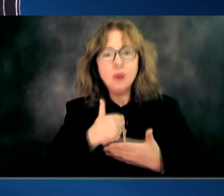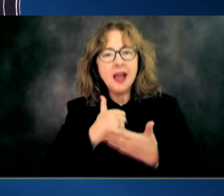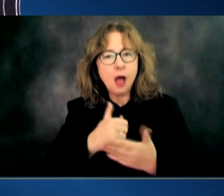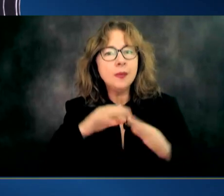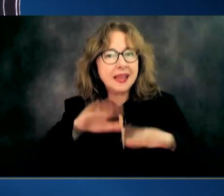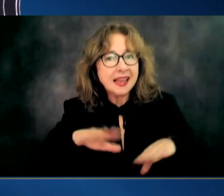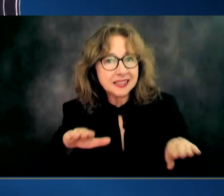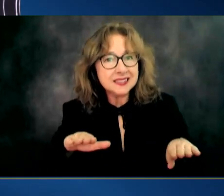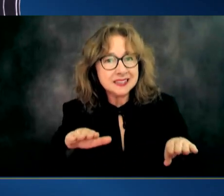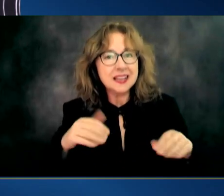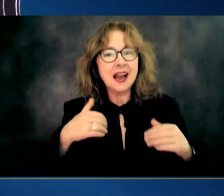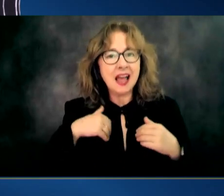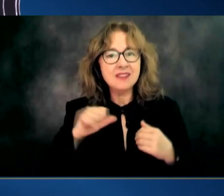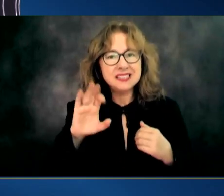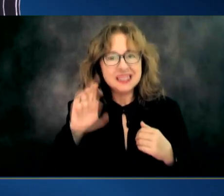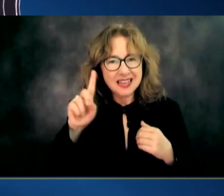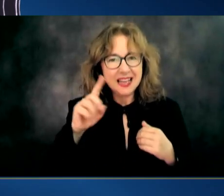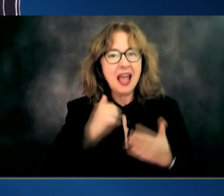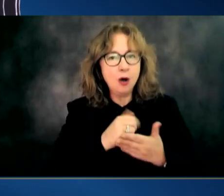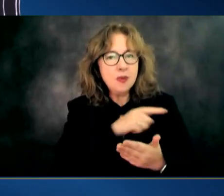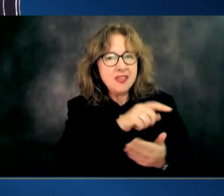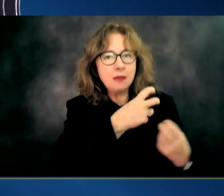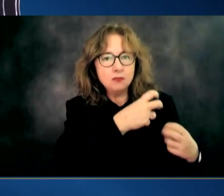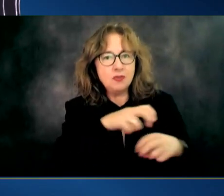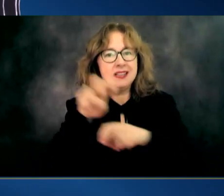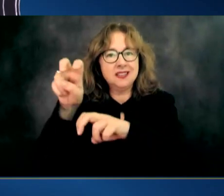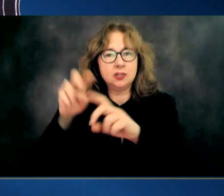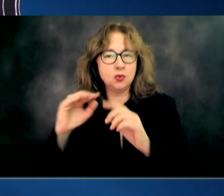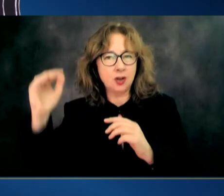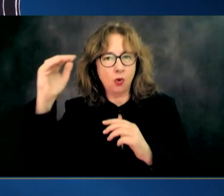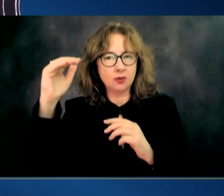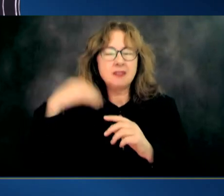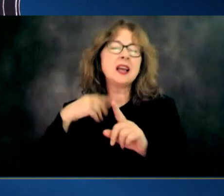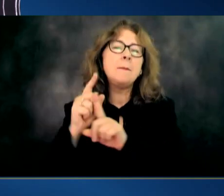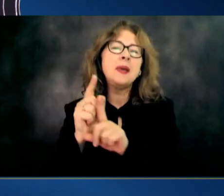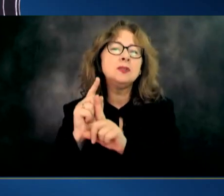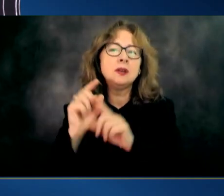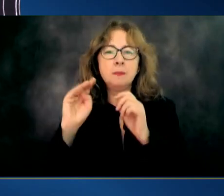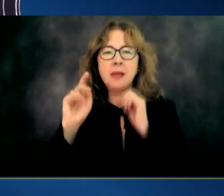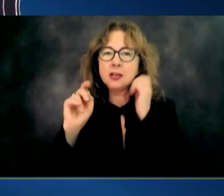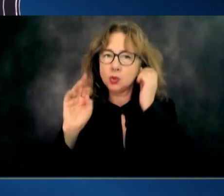pediatric care to adult care. So, I was a mentee -- a mentor for these mentees.